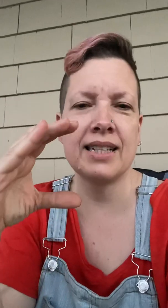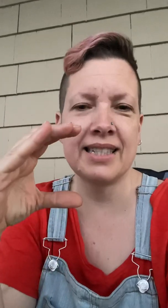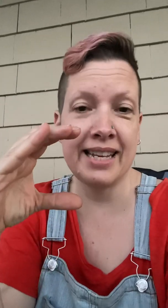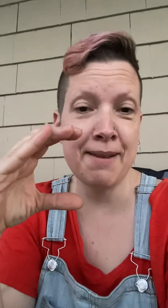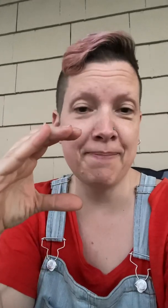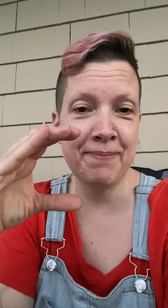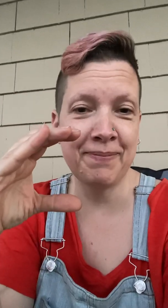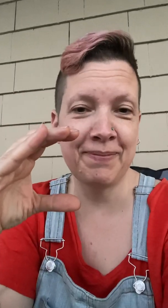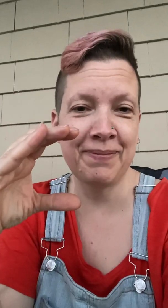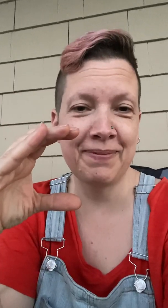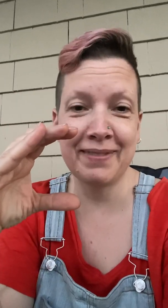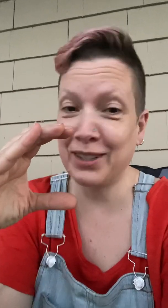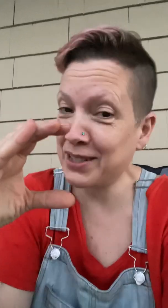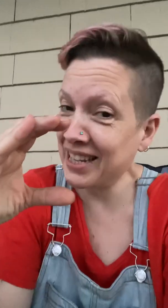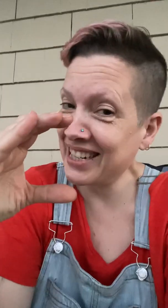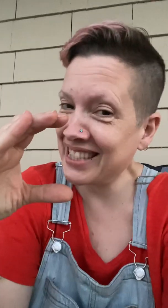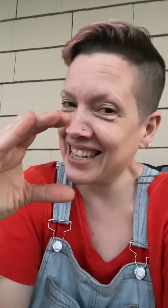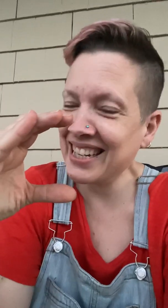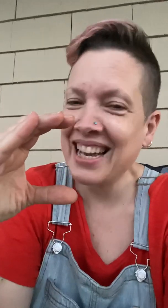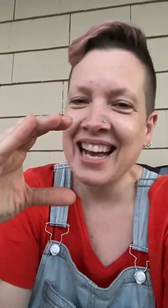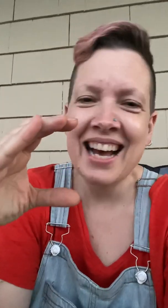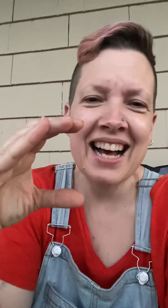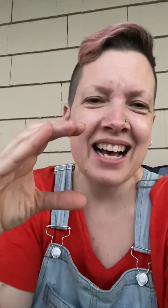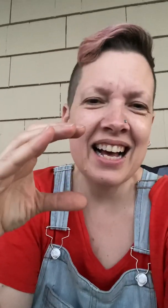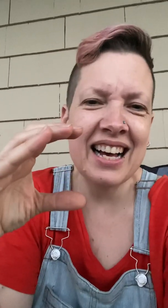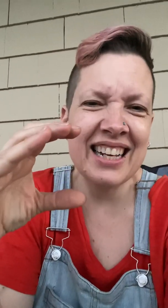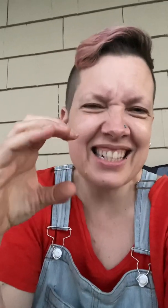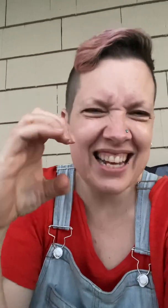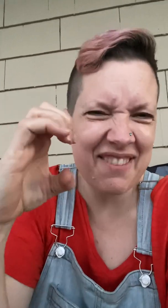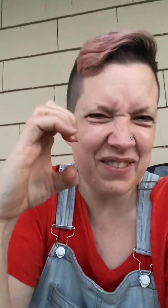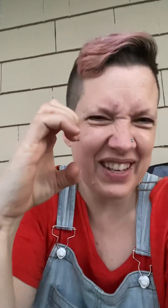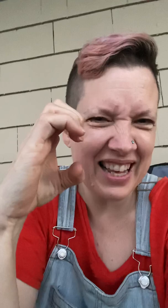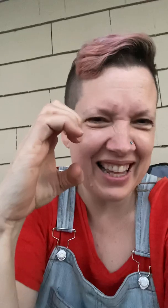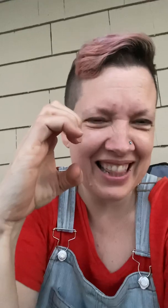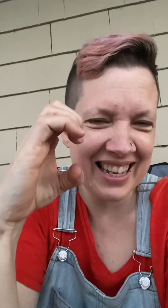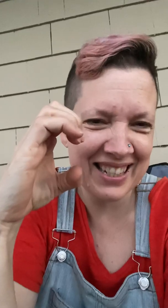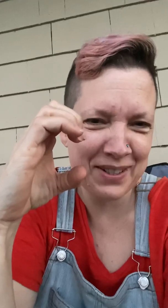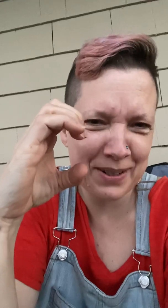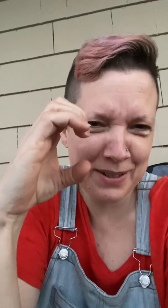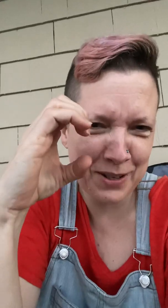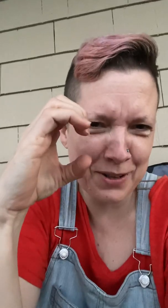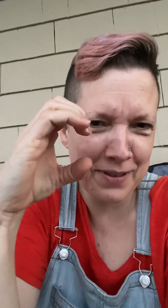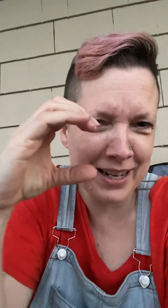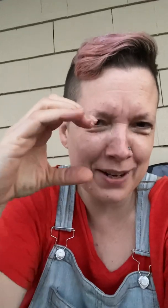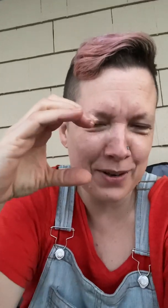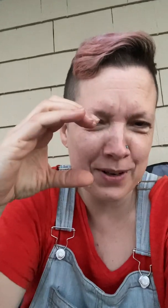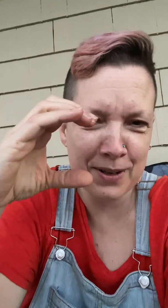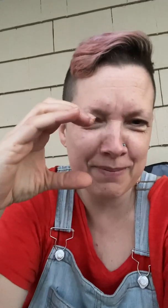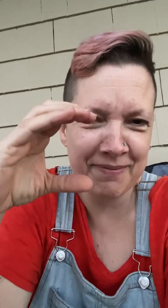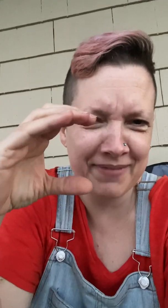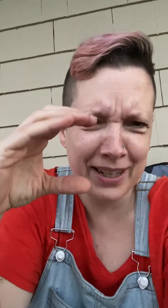C looks like a C. It doesn't have to be like this, or curvy, or you know,